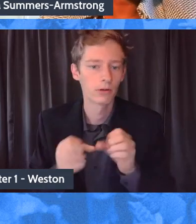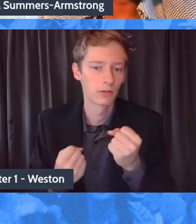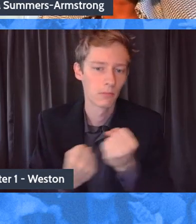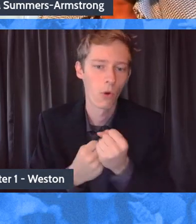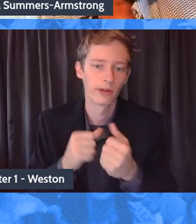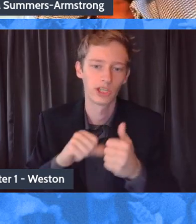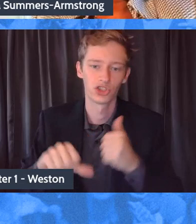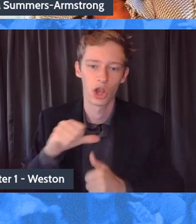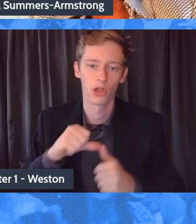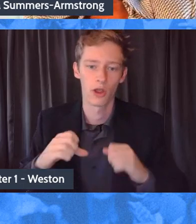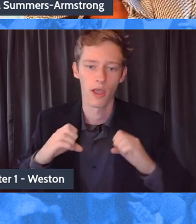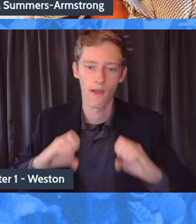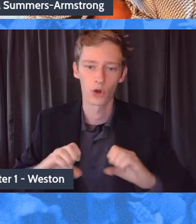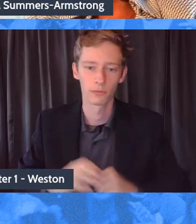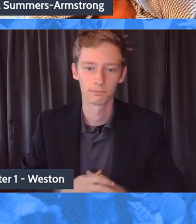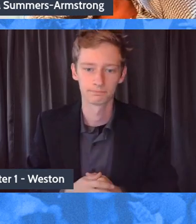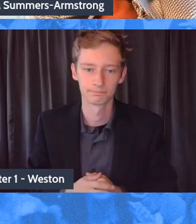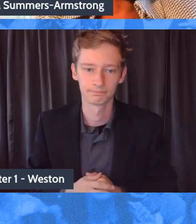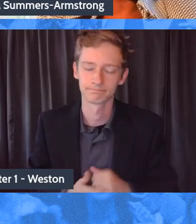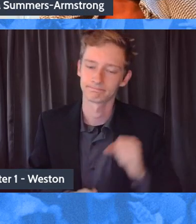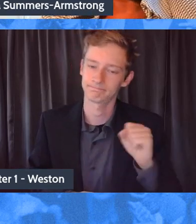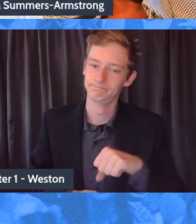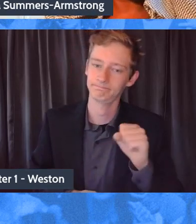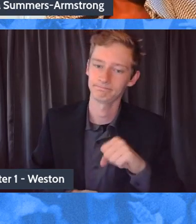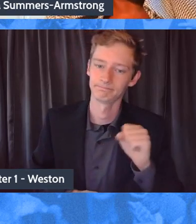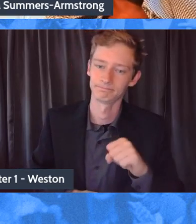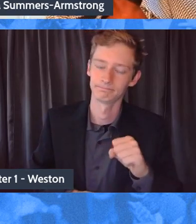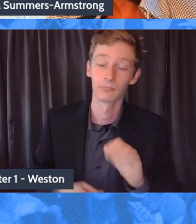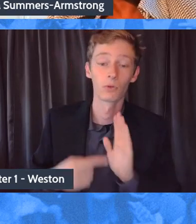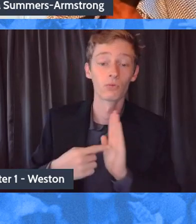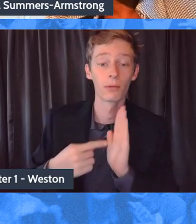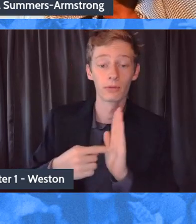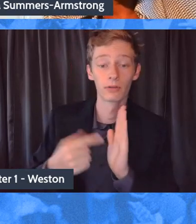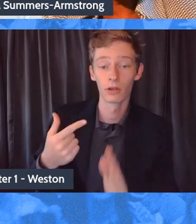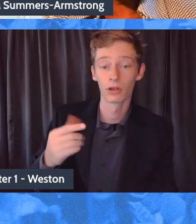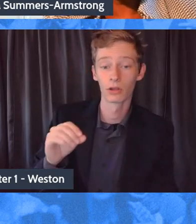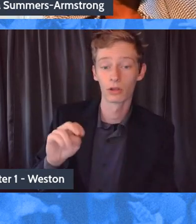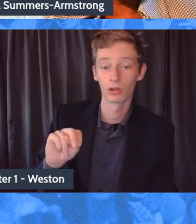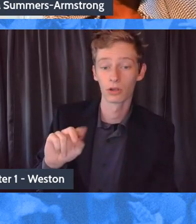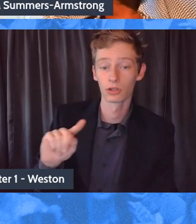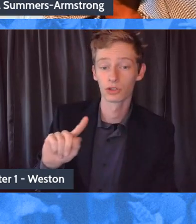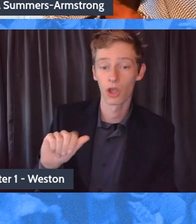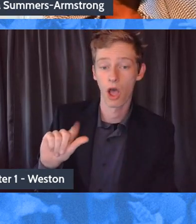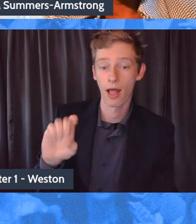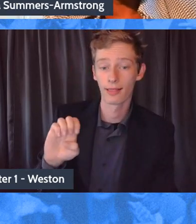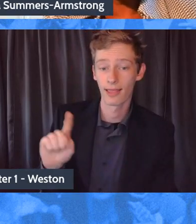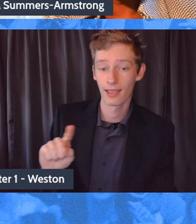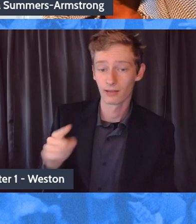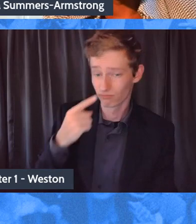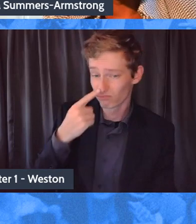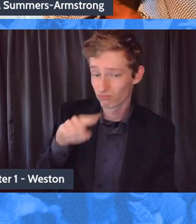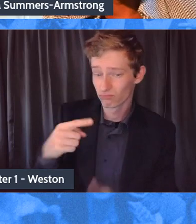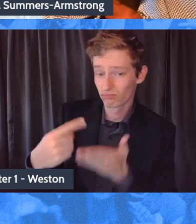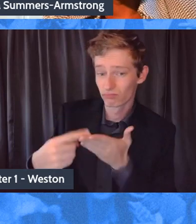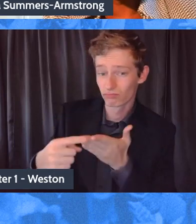Absolutely. Representative Gonzales, do you wanna talk to us about what's happening in Texas on this issue?